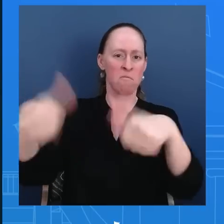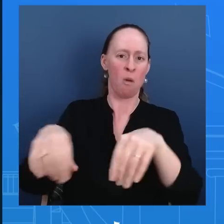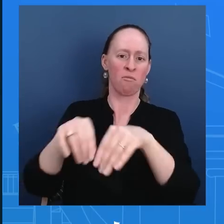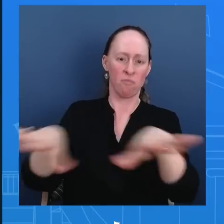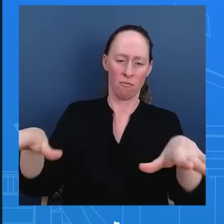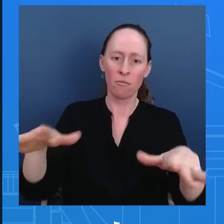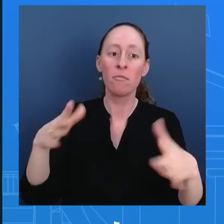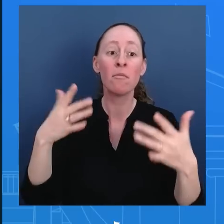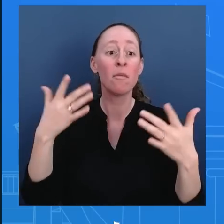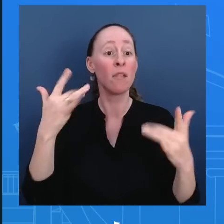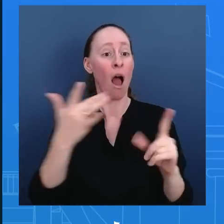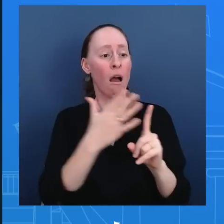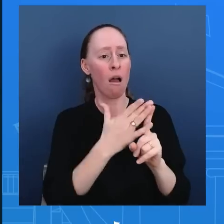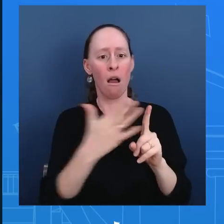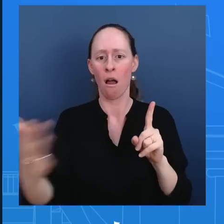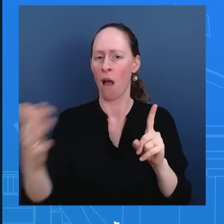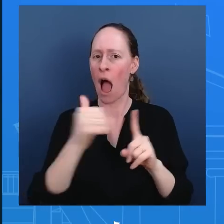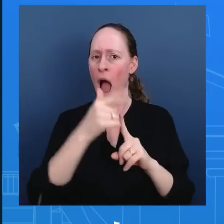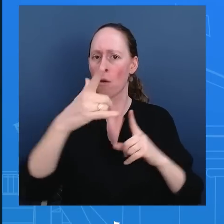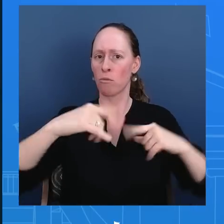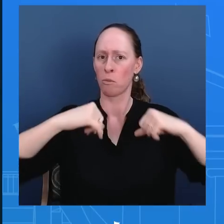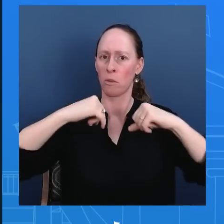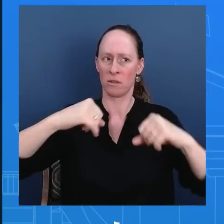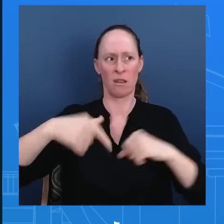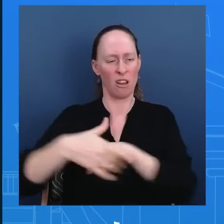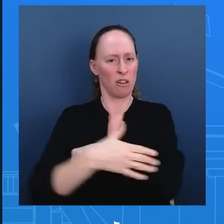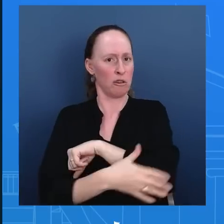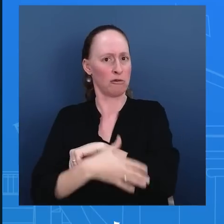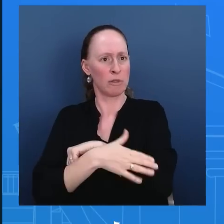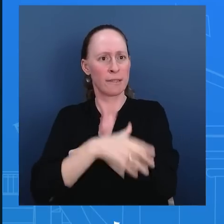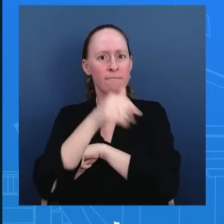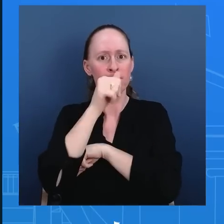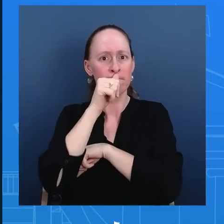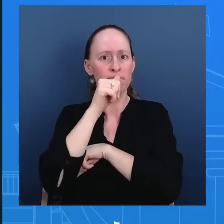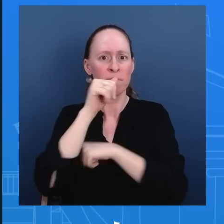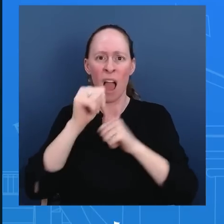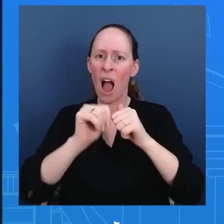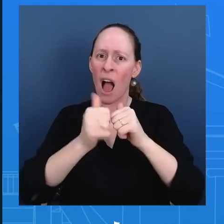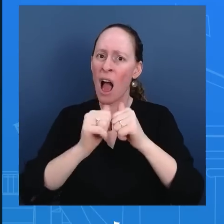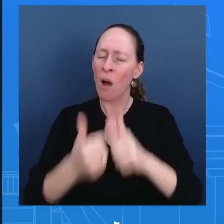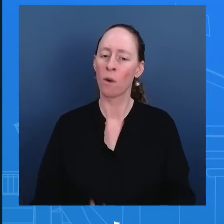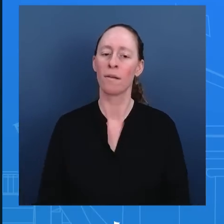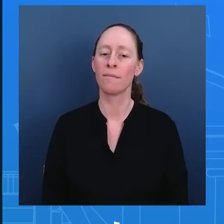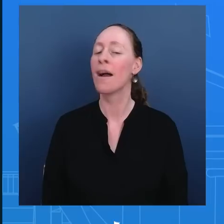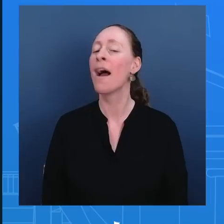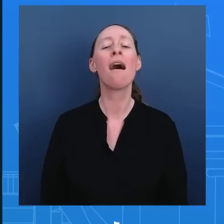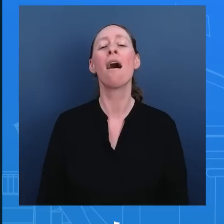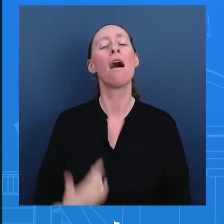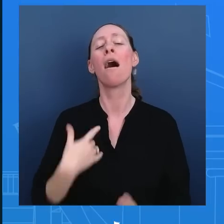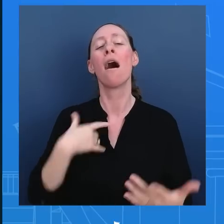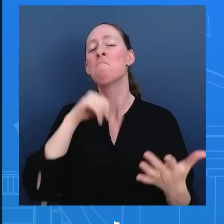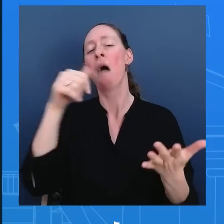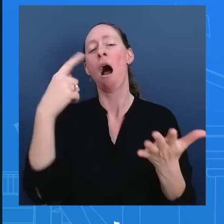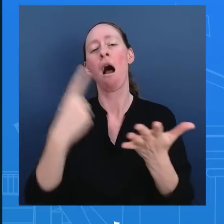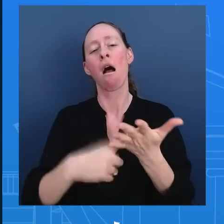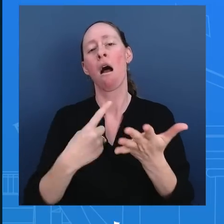into any specifics on that. As it relates to this particular moment